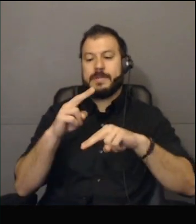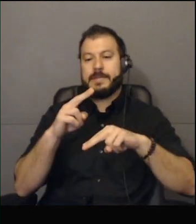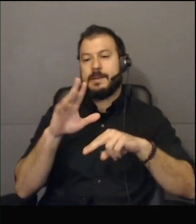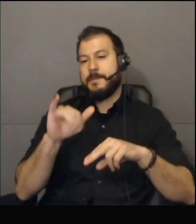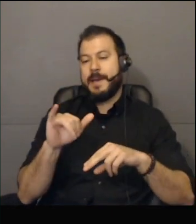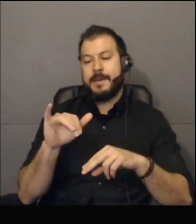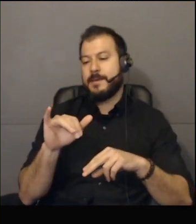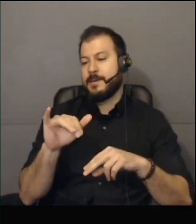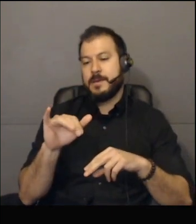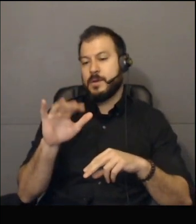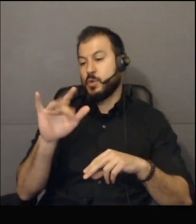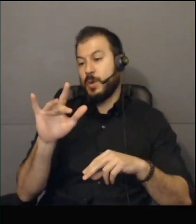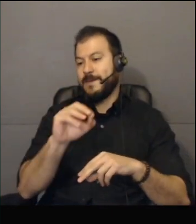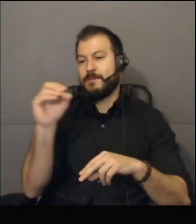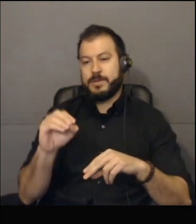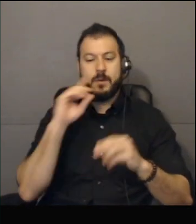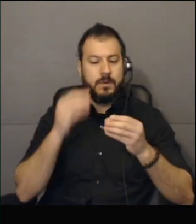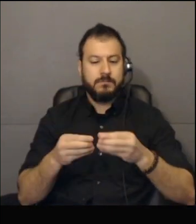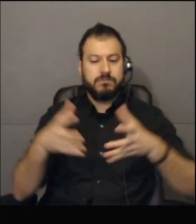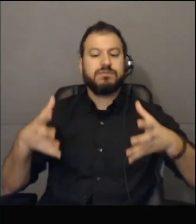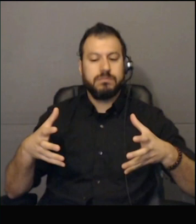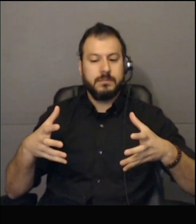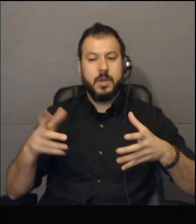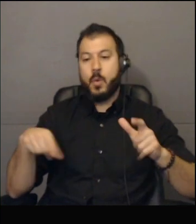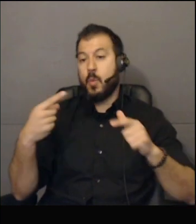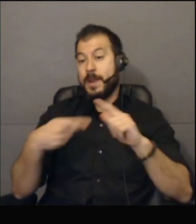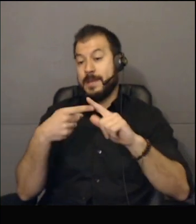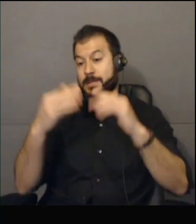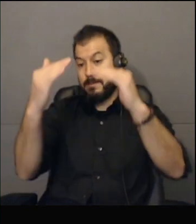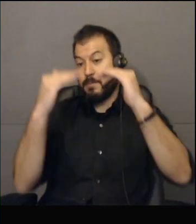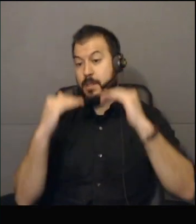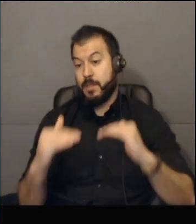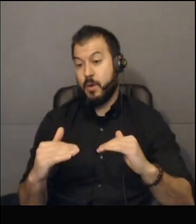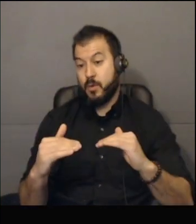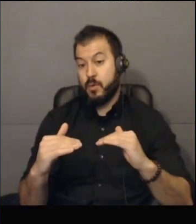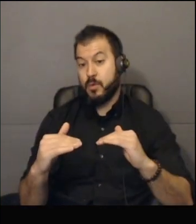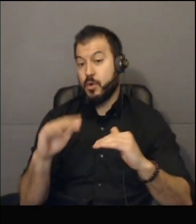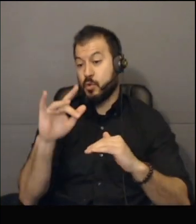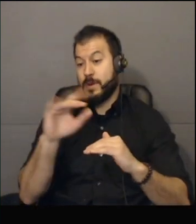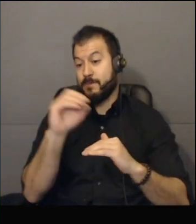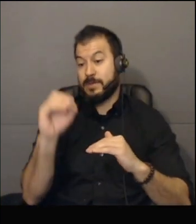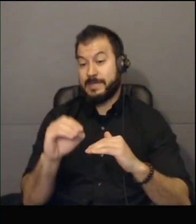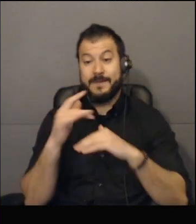below below 50%, then increase the study by by 2525%. When it drops below 2025%